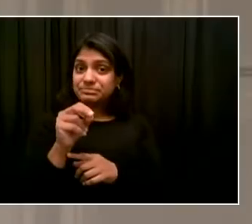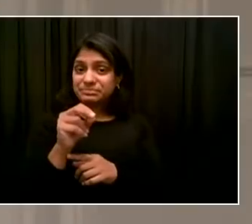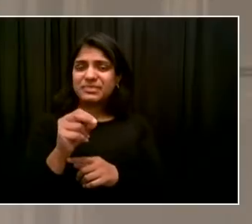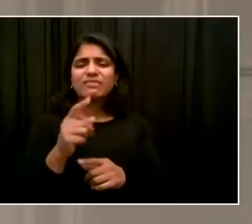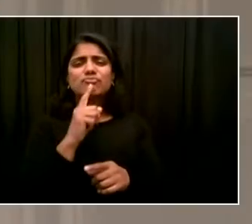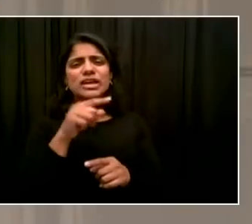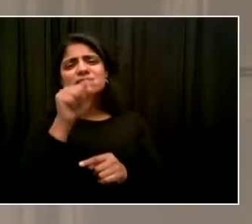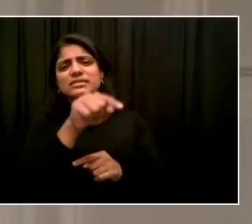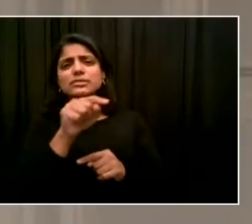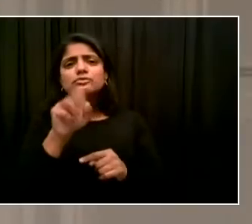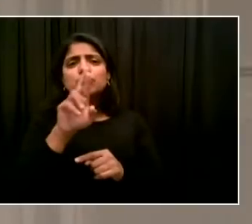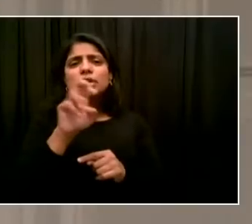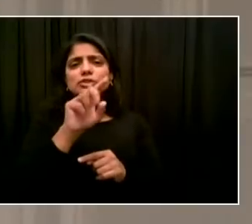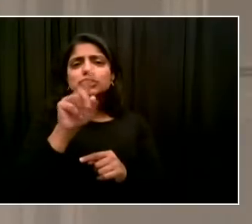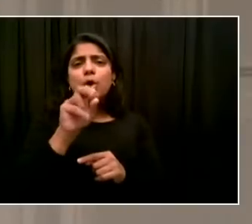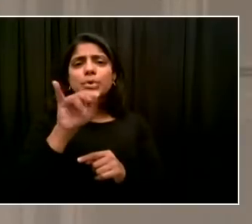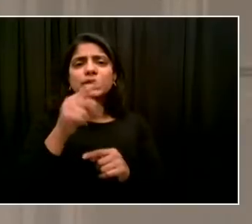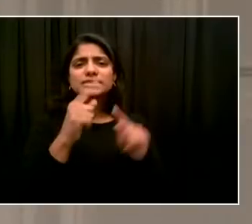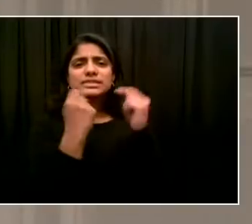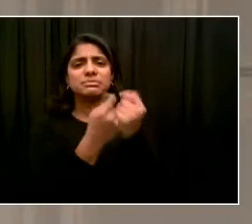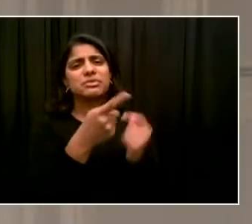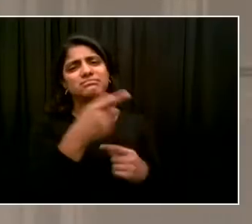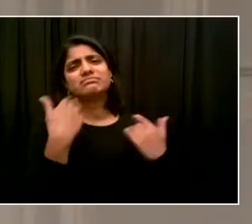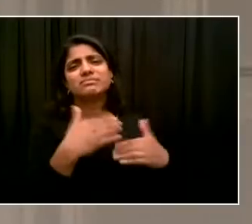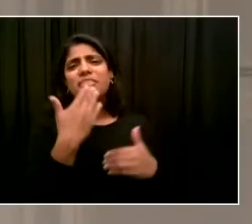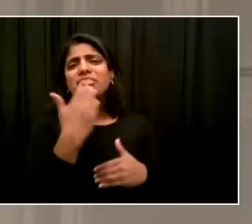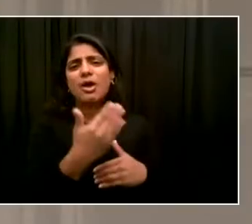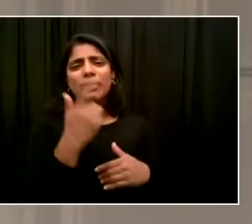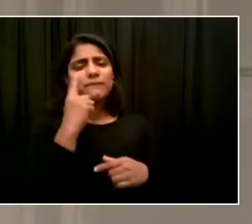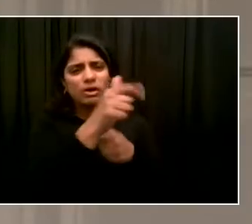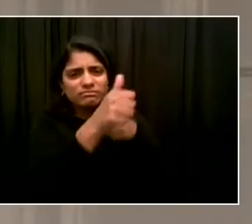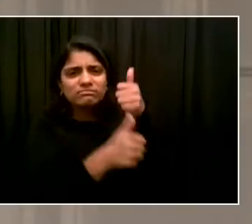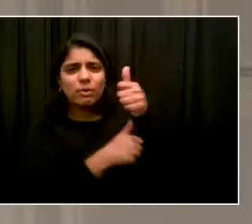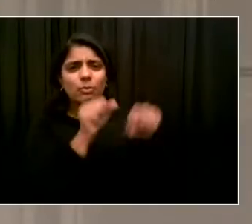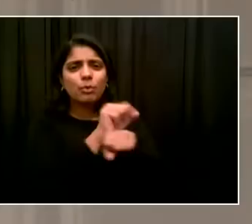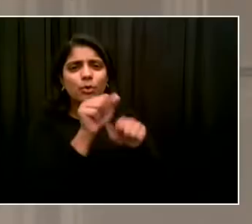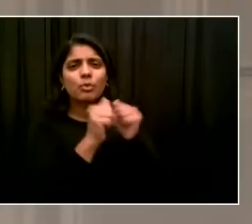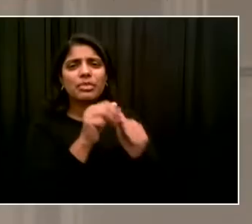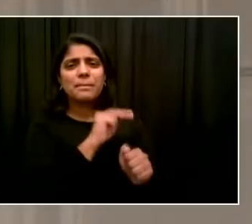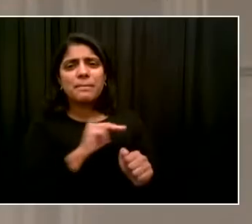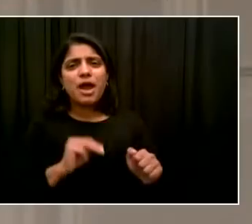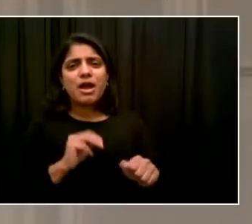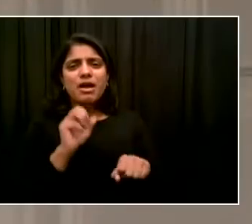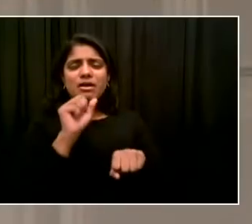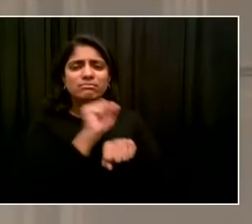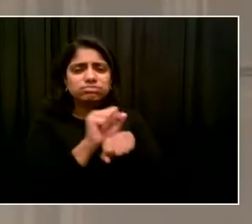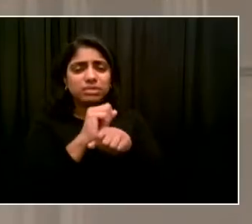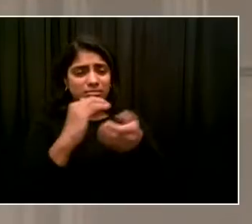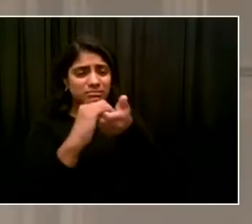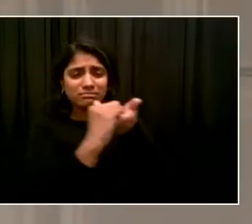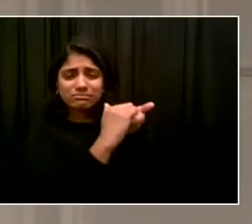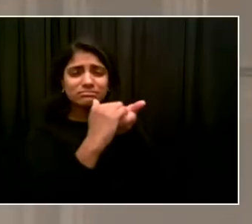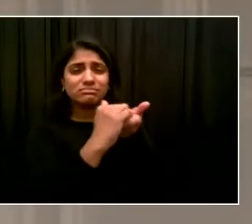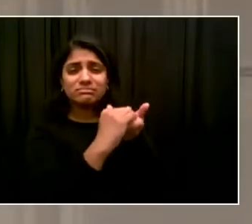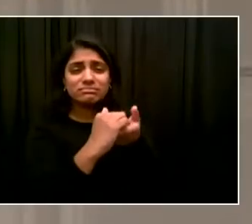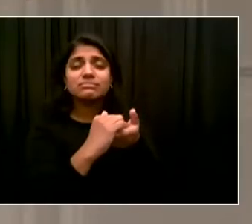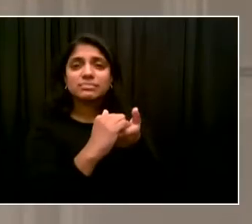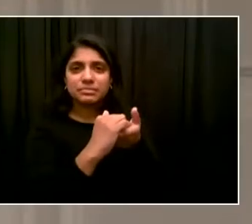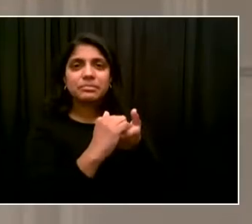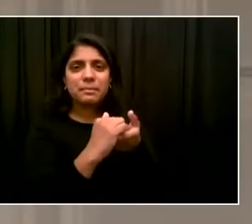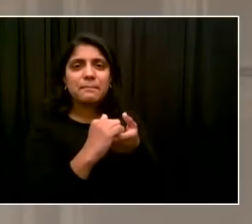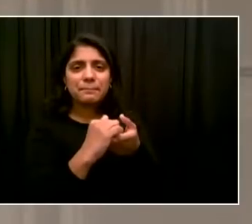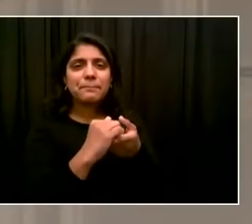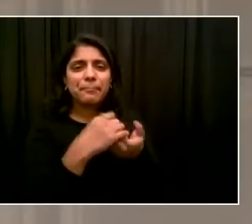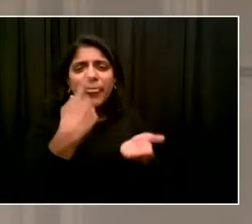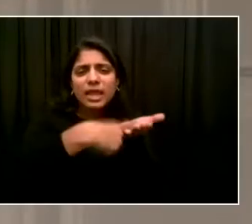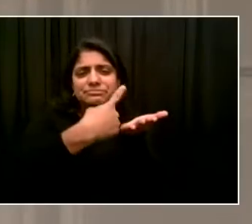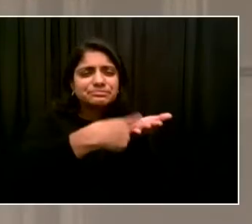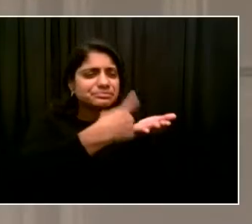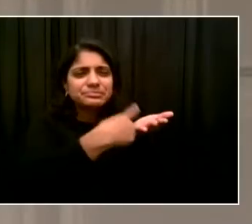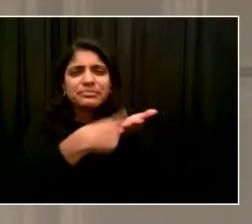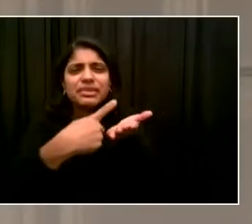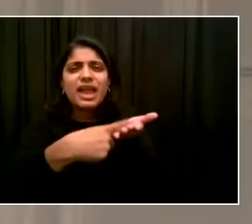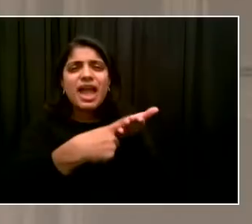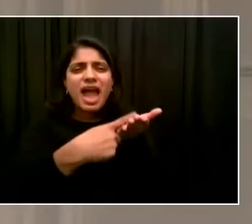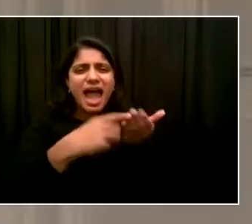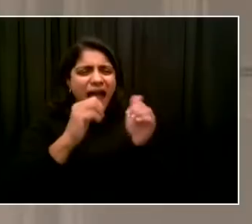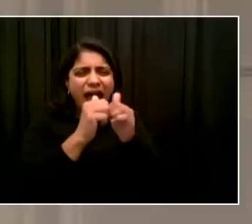DECK IT DEPUTY